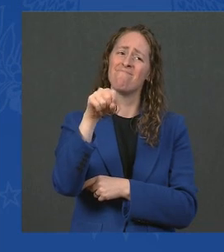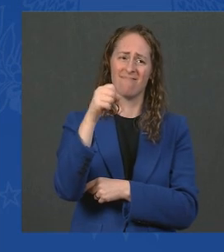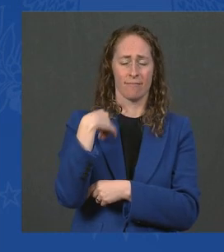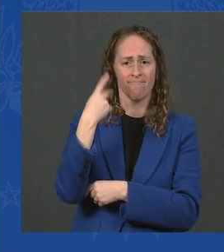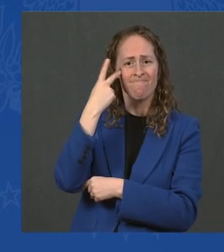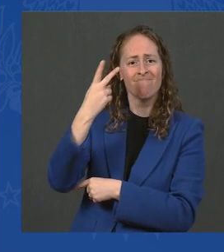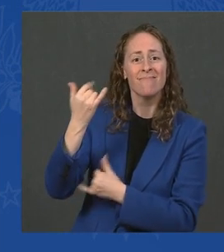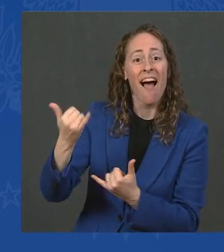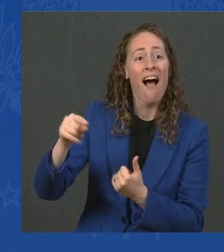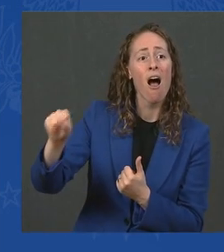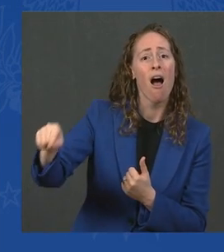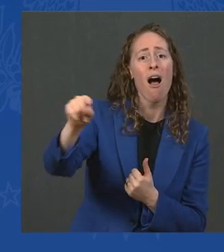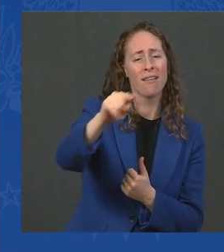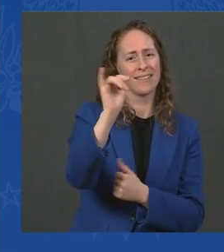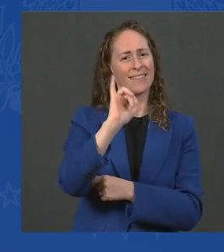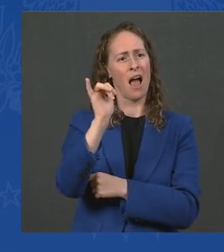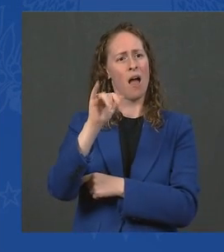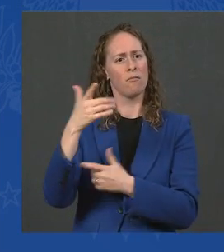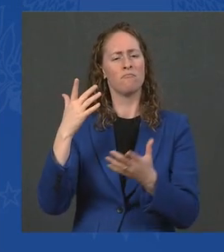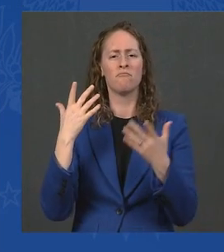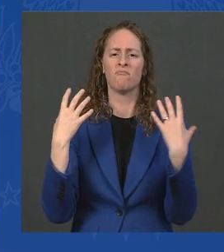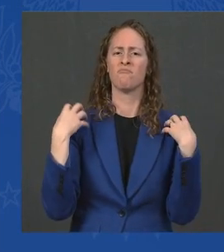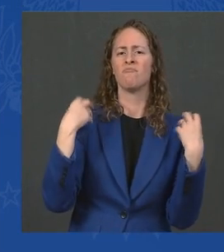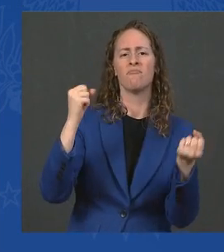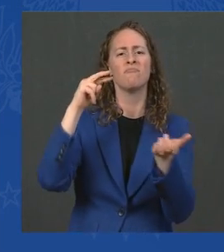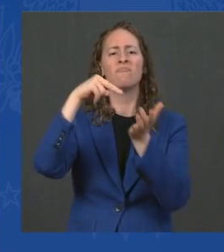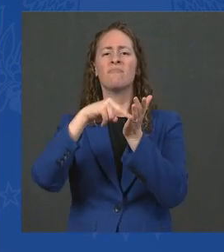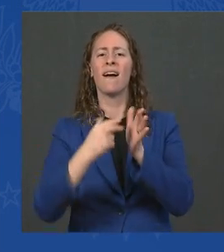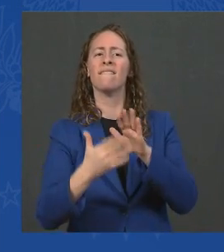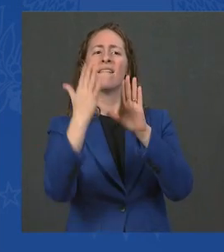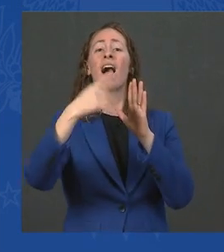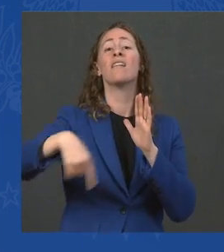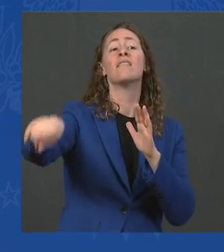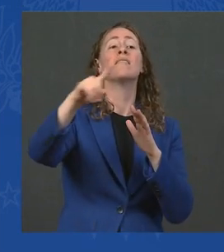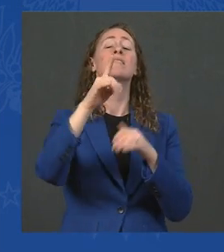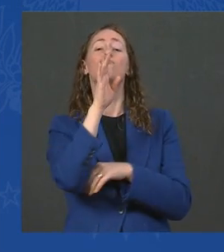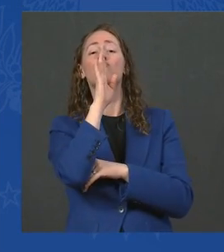who can stand up and speak with such grace and ease.